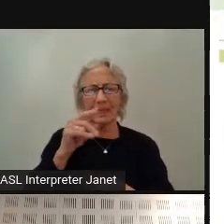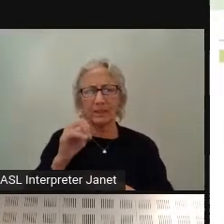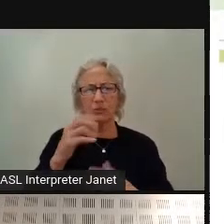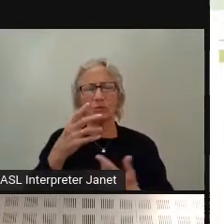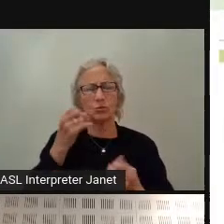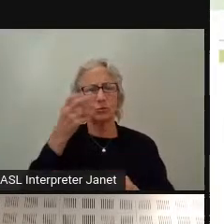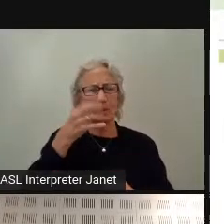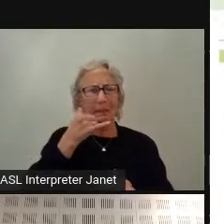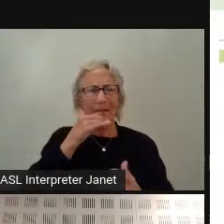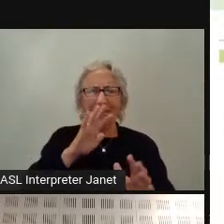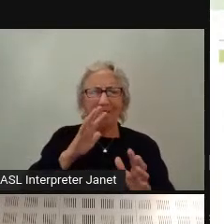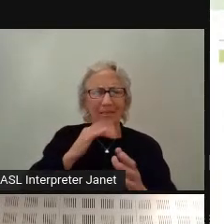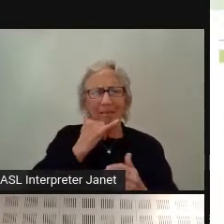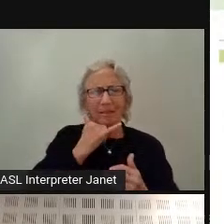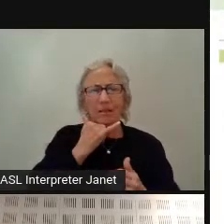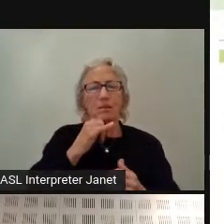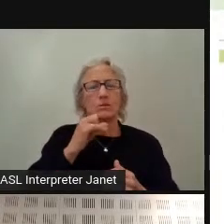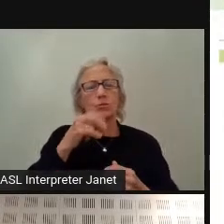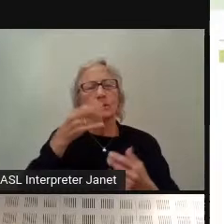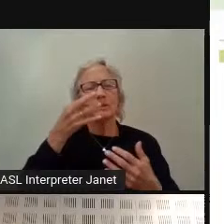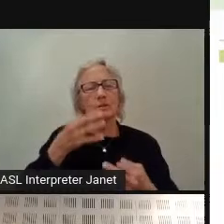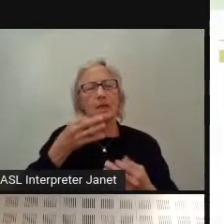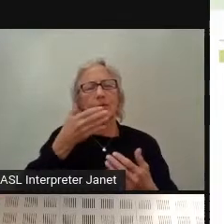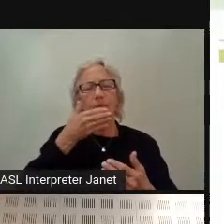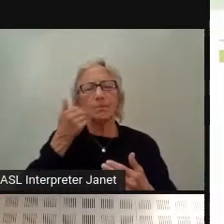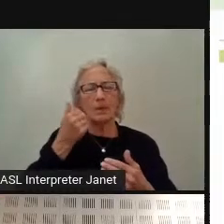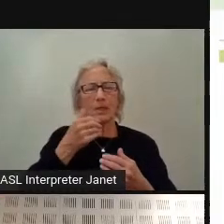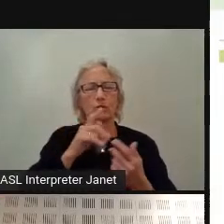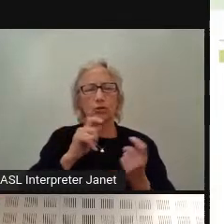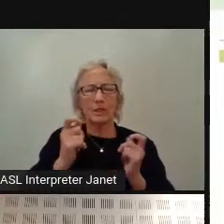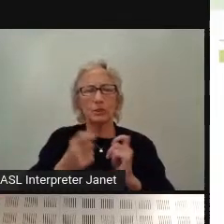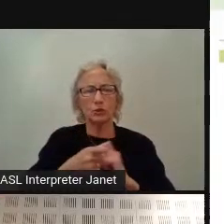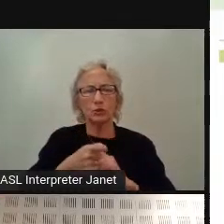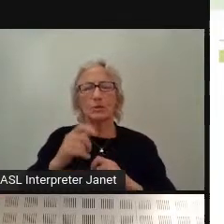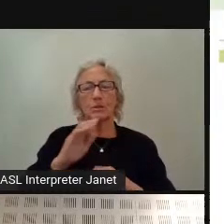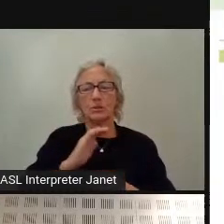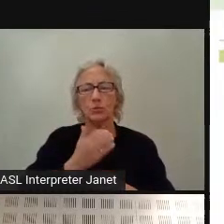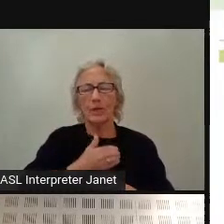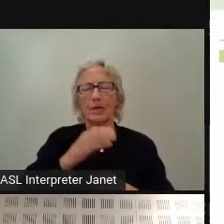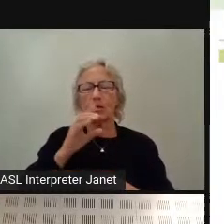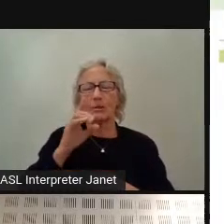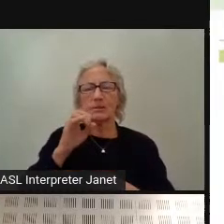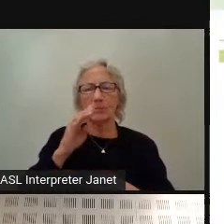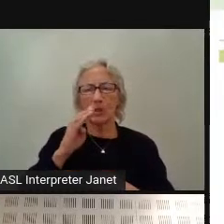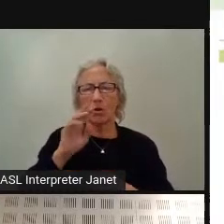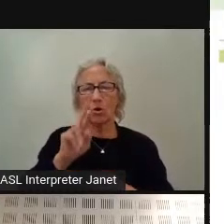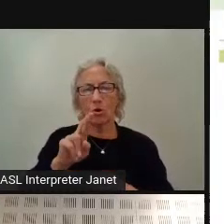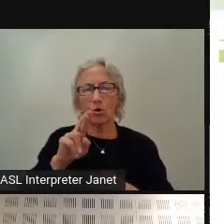After a few years reality hit us and we had created a web page that was so defaulted and it's so many security gaps that it started to get hacking